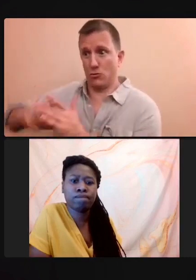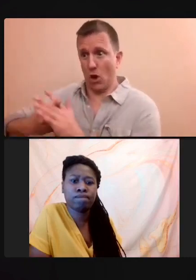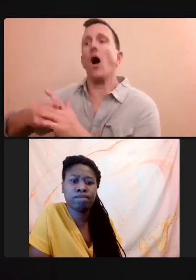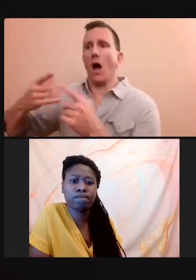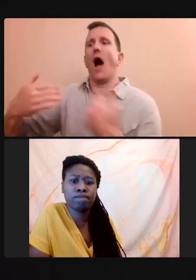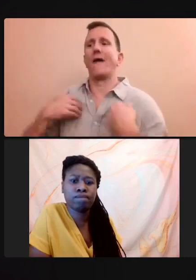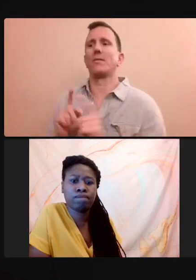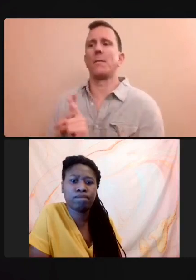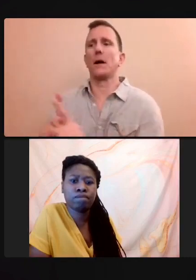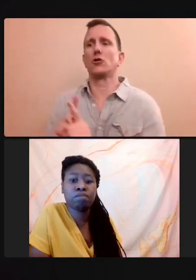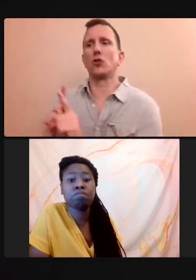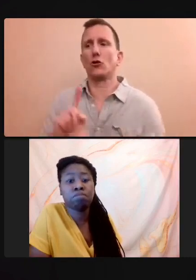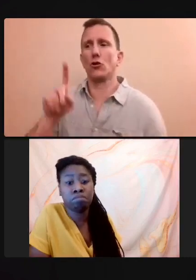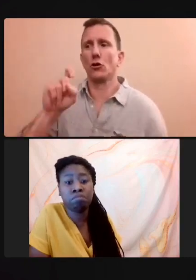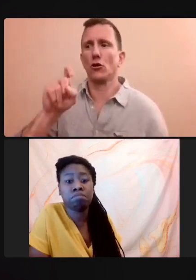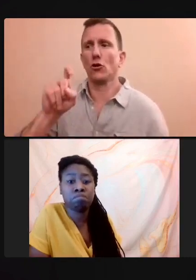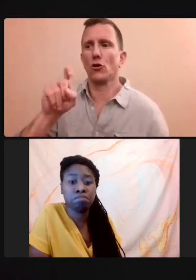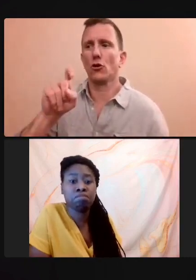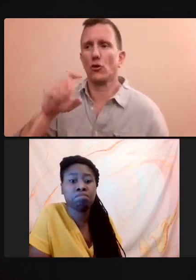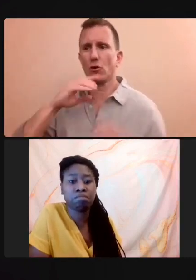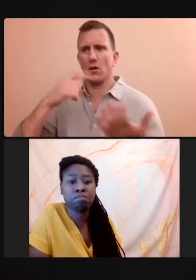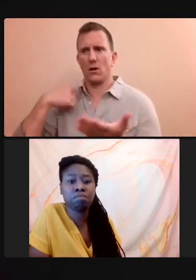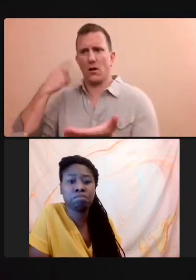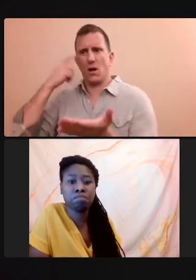So I think again, you know, we need to make sure that we utilize